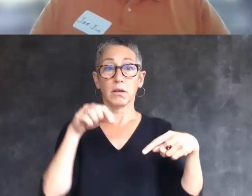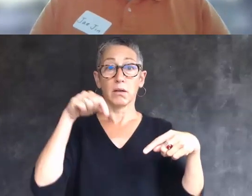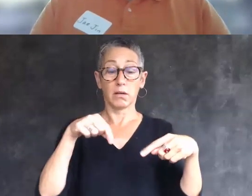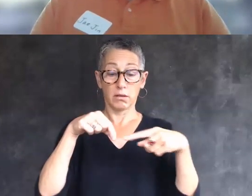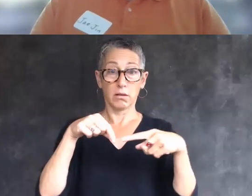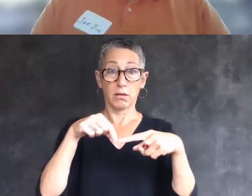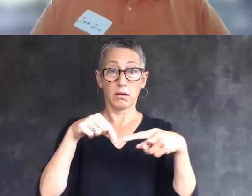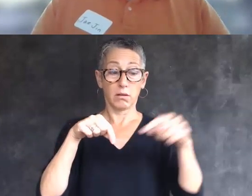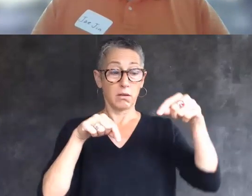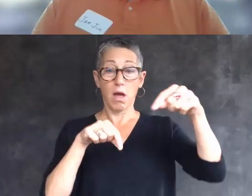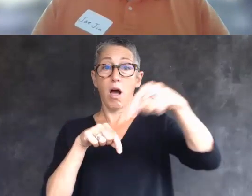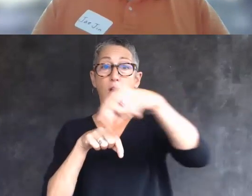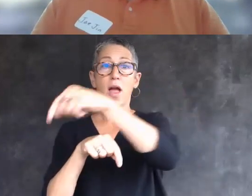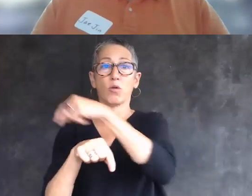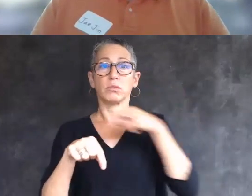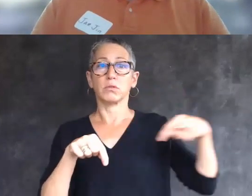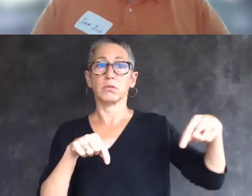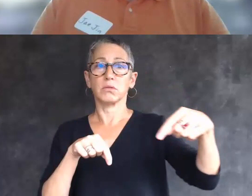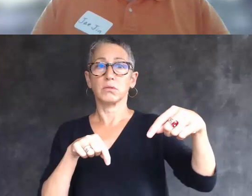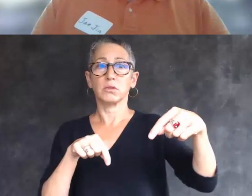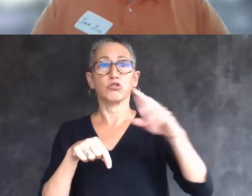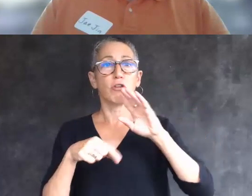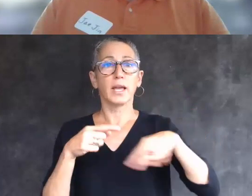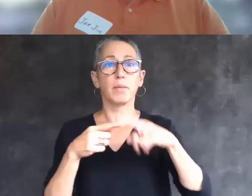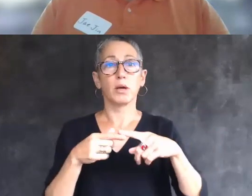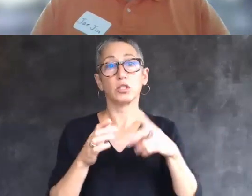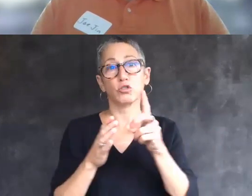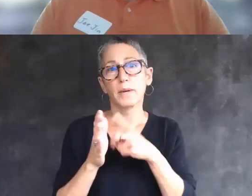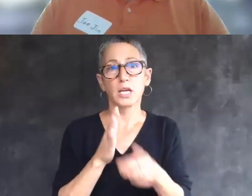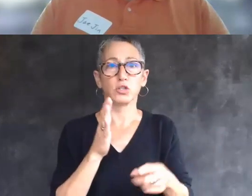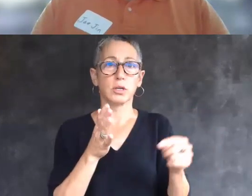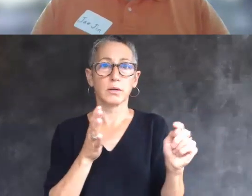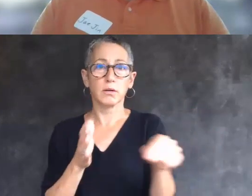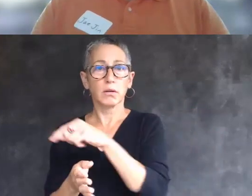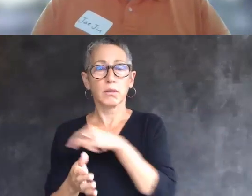you're talking around the discrimination. You know, even Alexander, when you mentioned training, training can